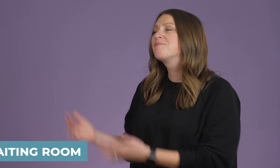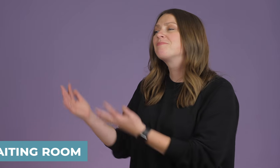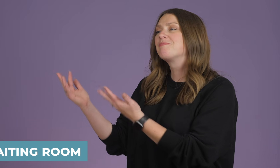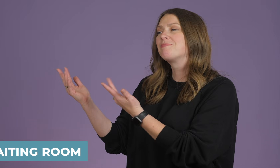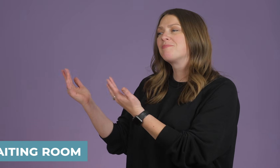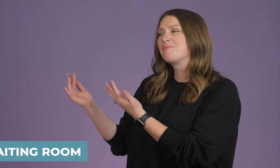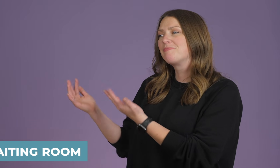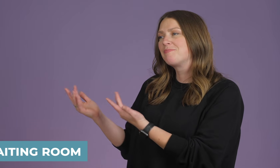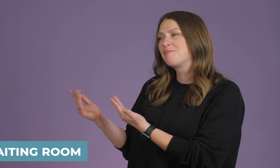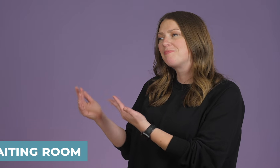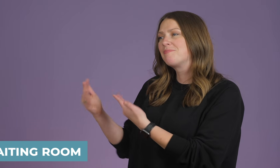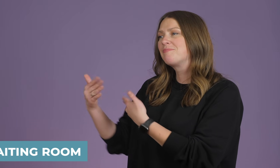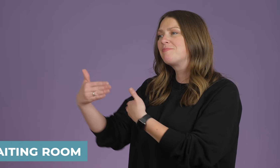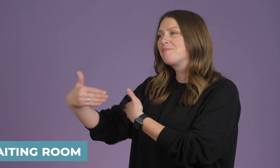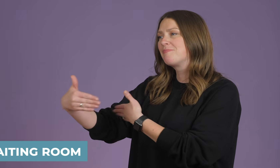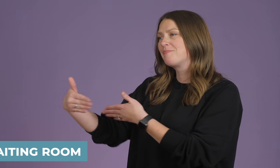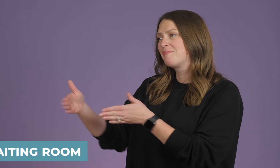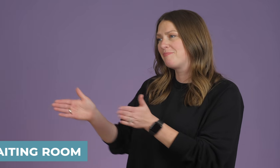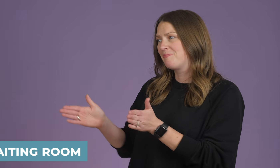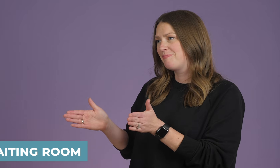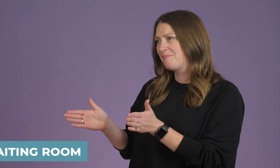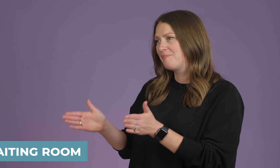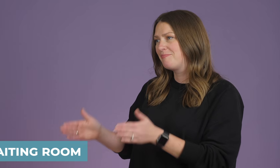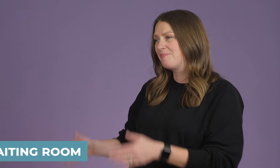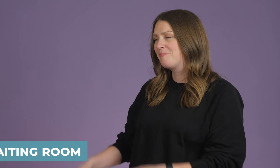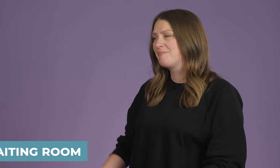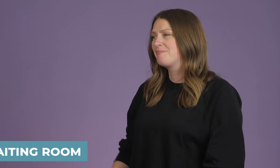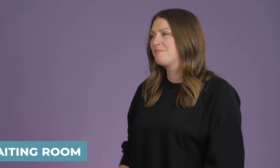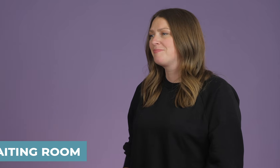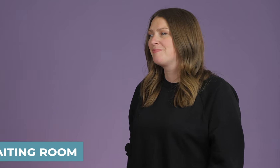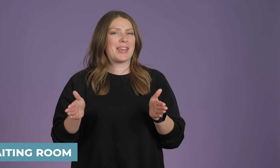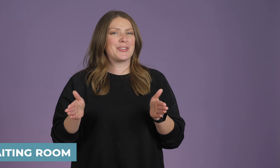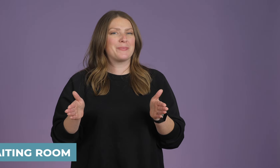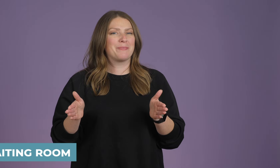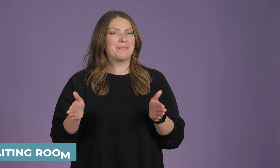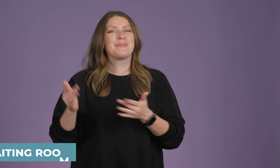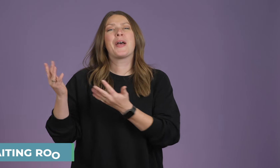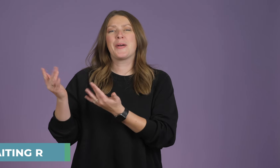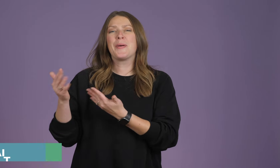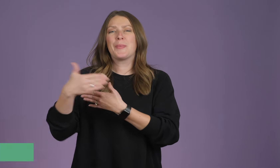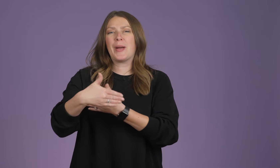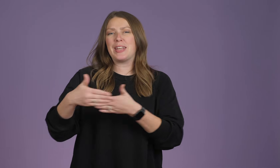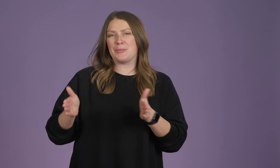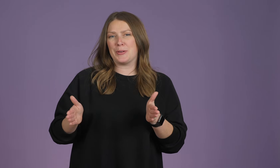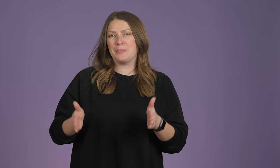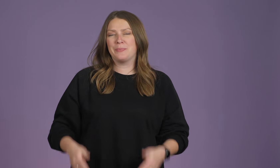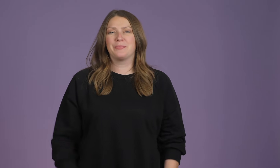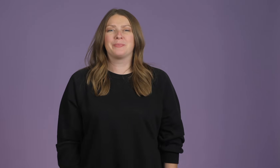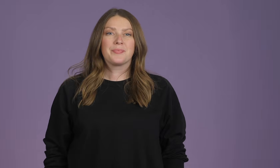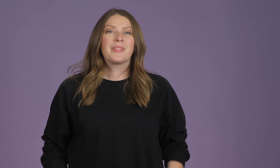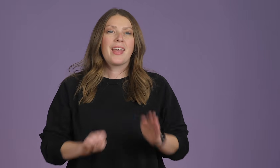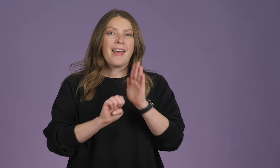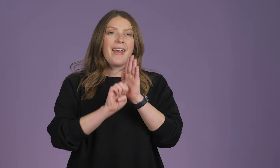Waiting room The sign “to wait” and “room” together. Waiting room.